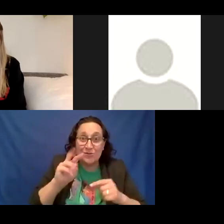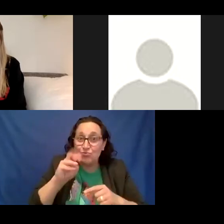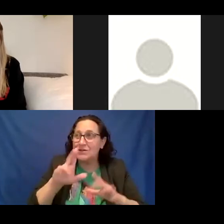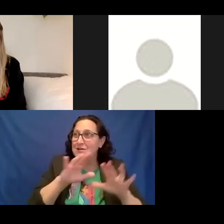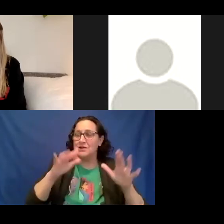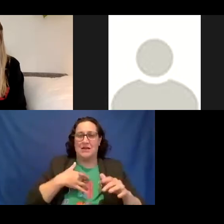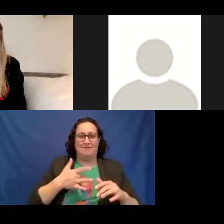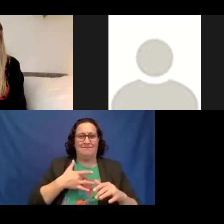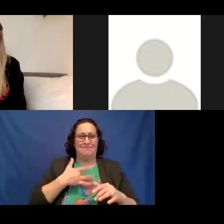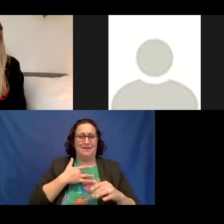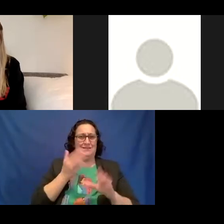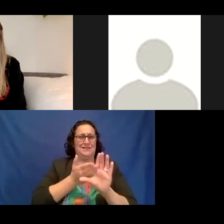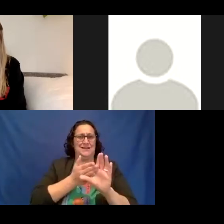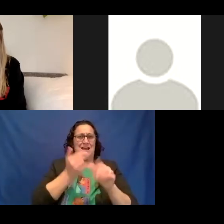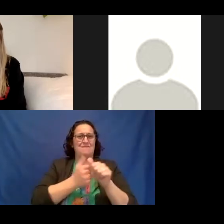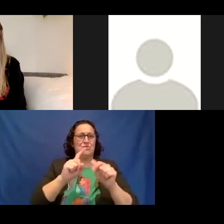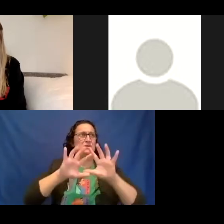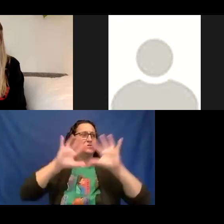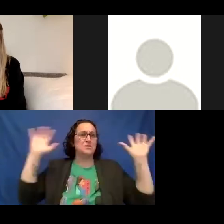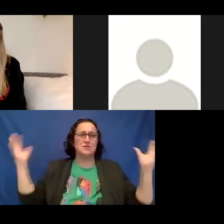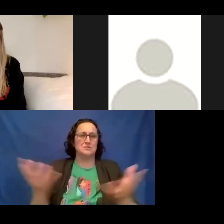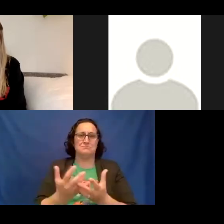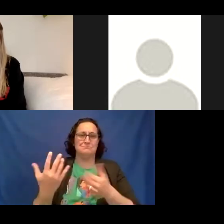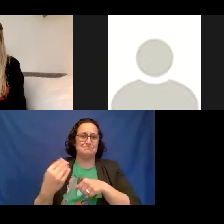working in the Deaf community, as a professor at Western--